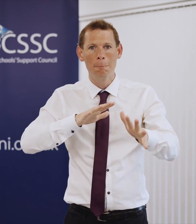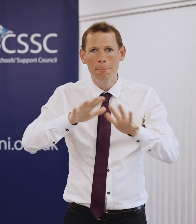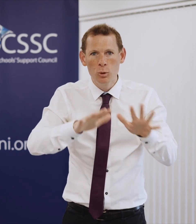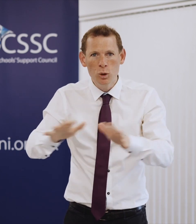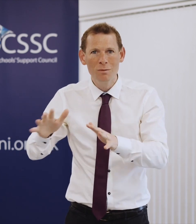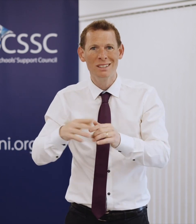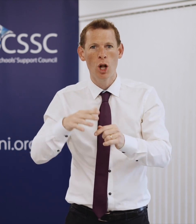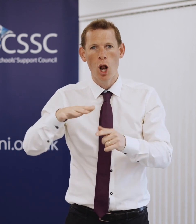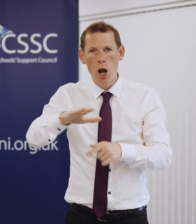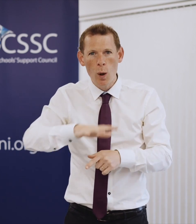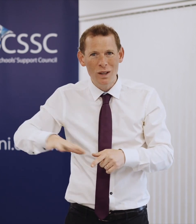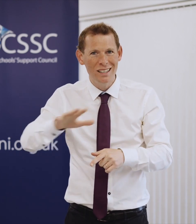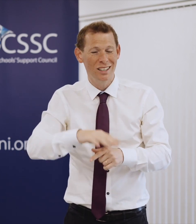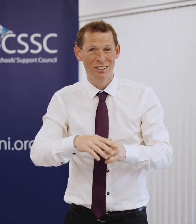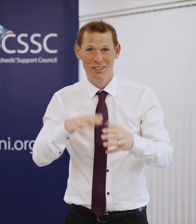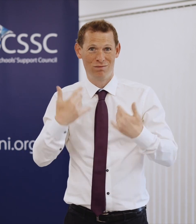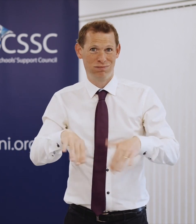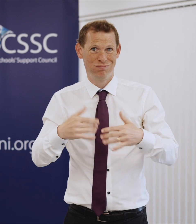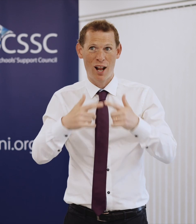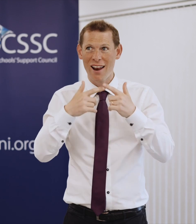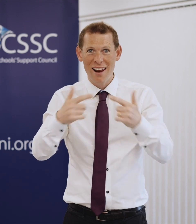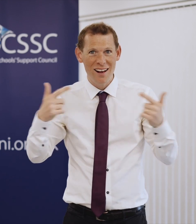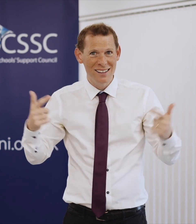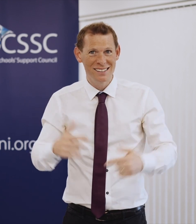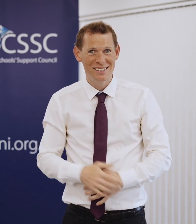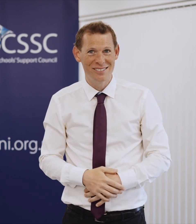And, your speed and your movement and your location is also important. So there's